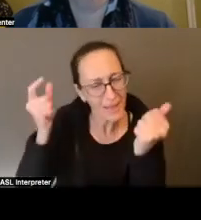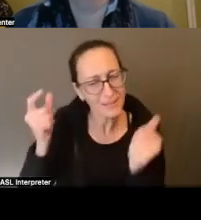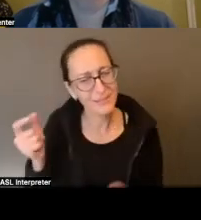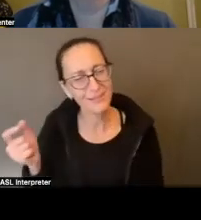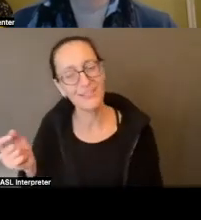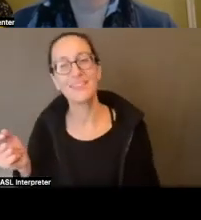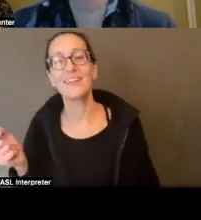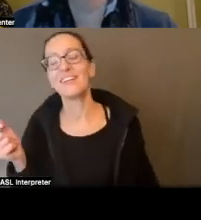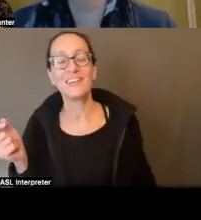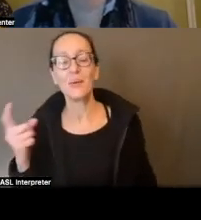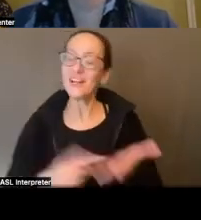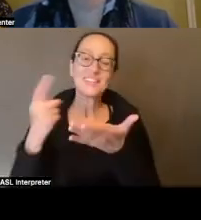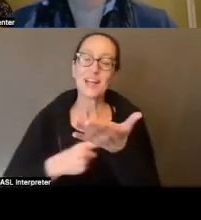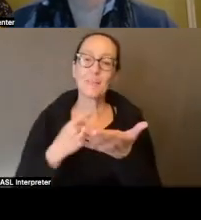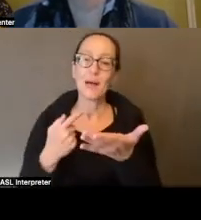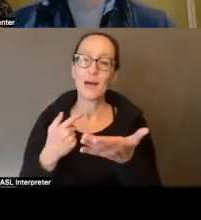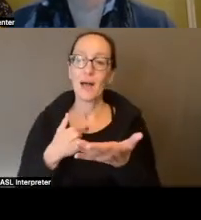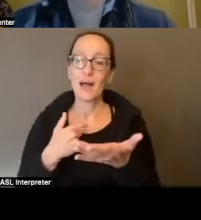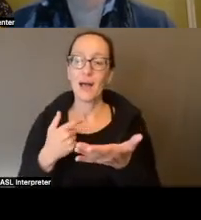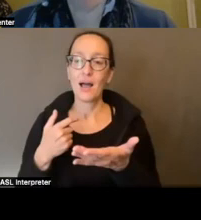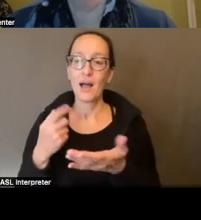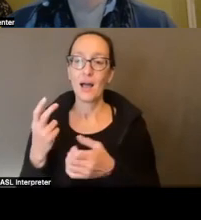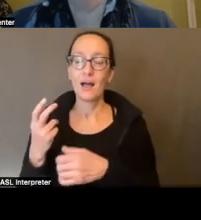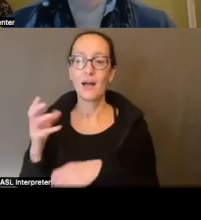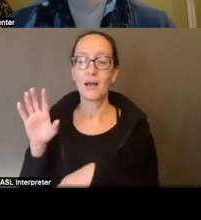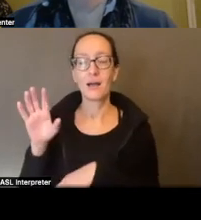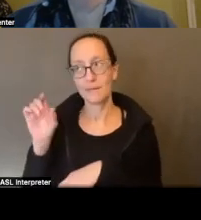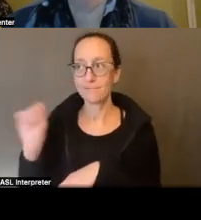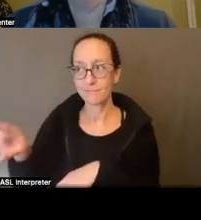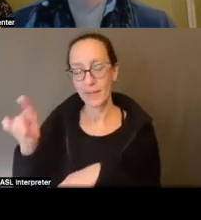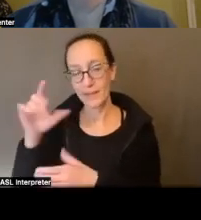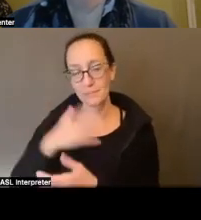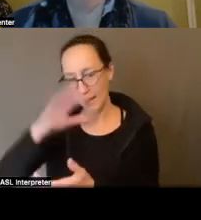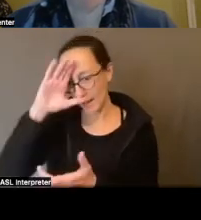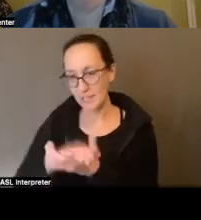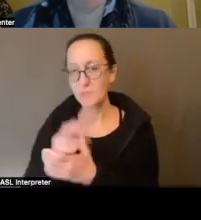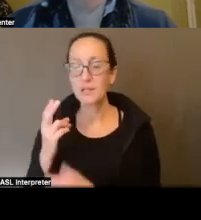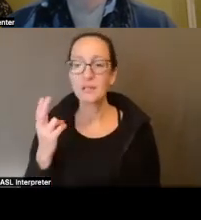So, sometimes, I have my husband use cued speech with me whenever my implant dies.